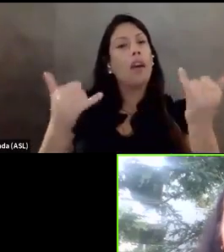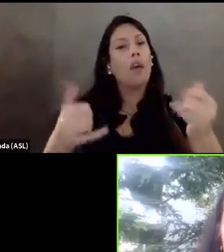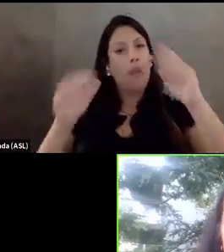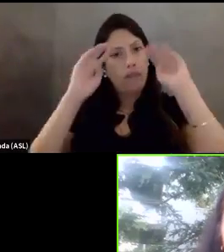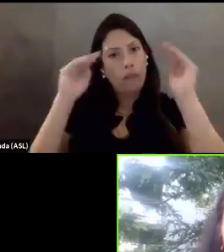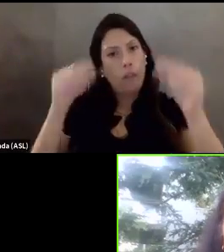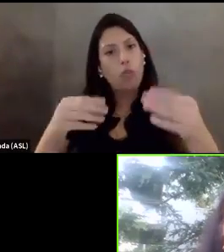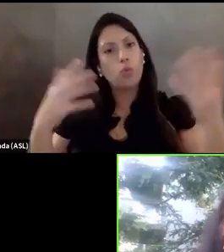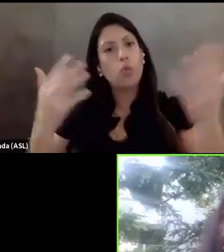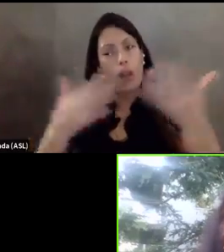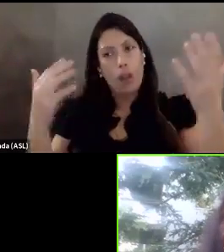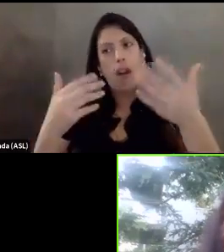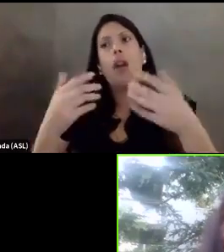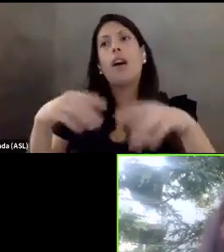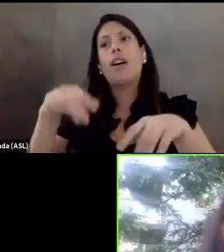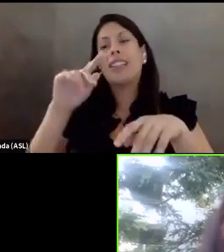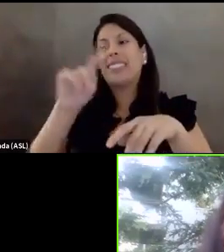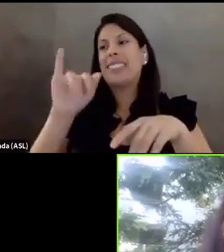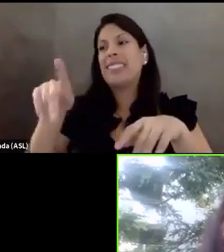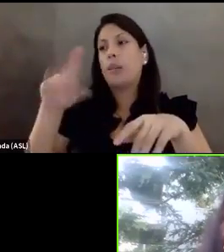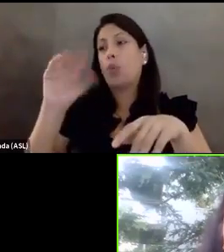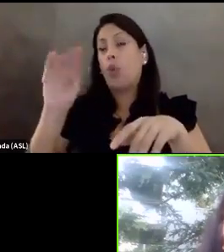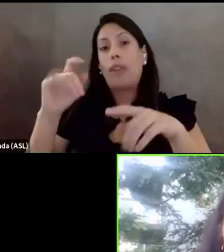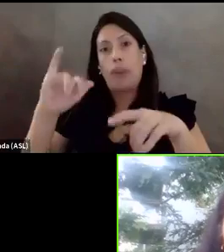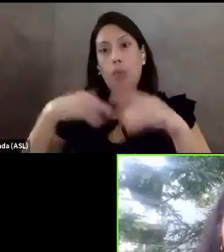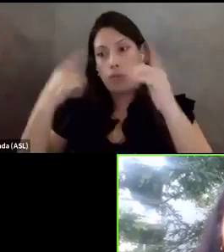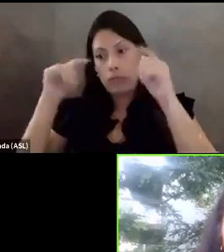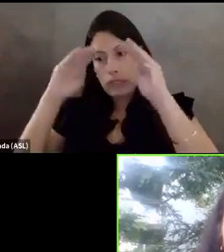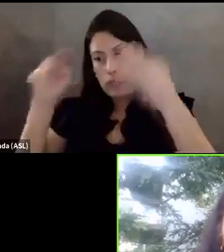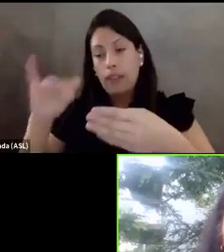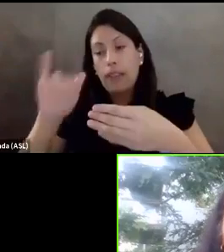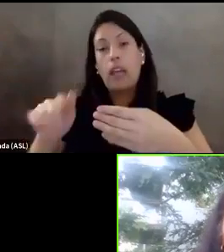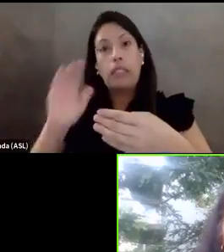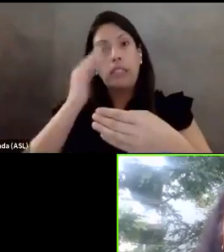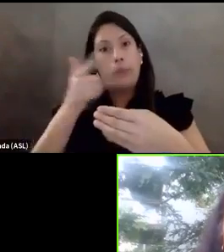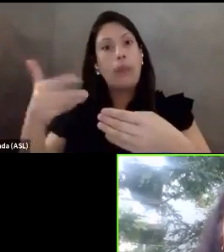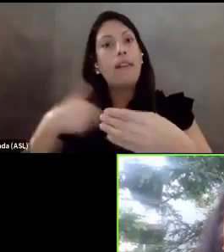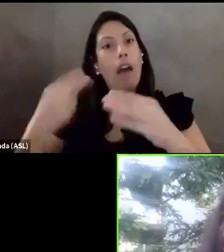census tracks and zip codes that have greater case rates and numbers and